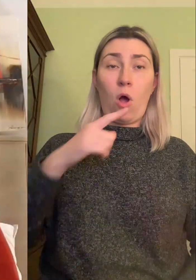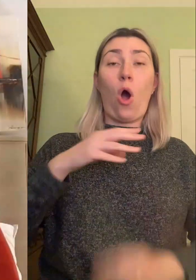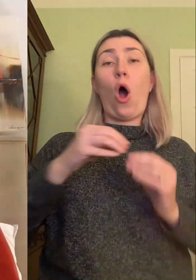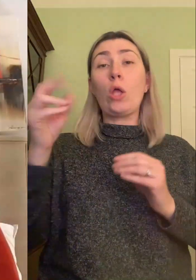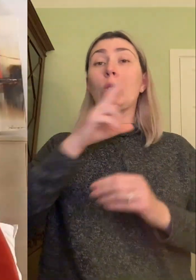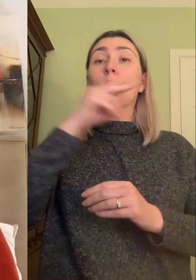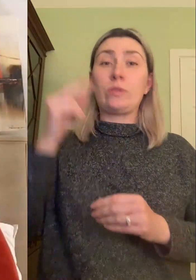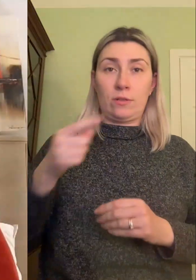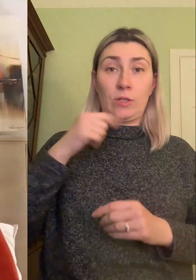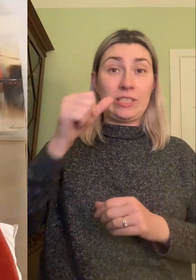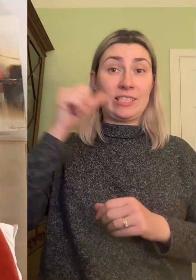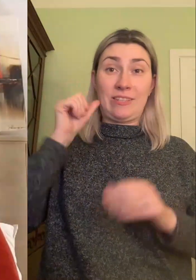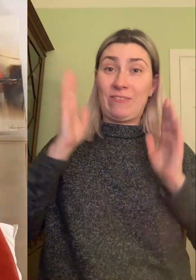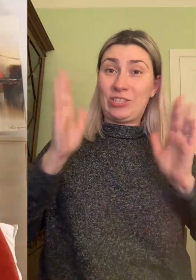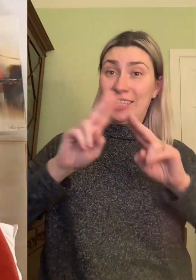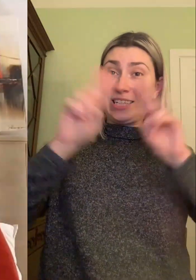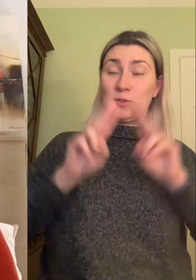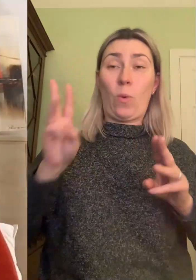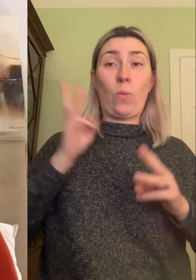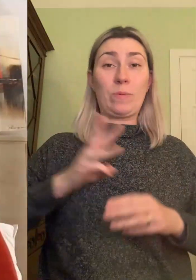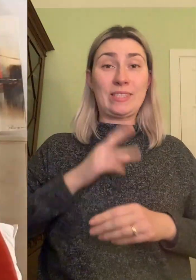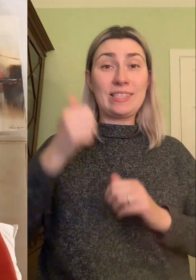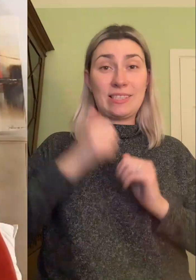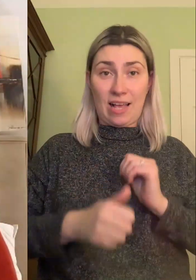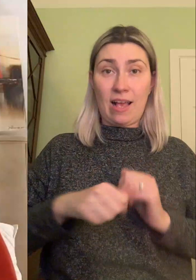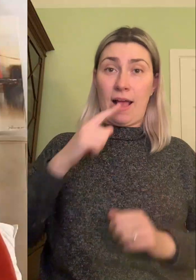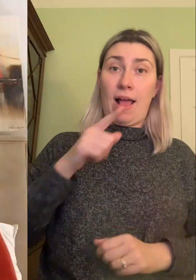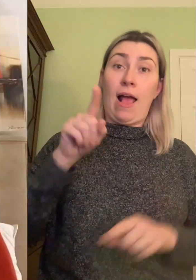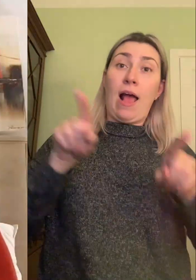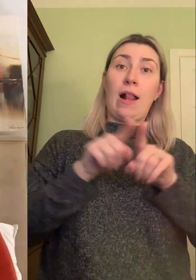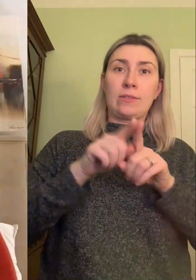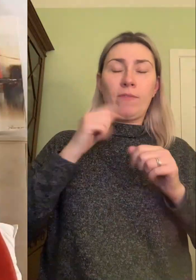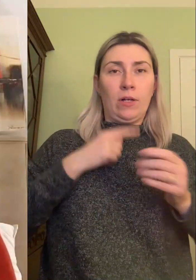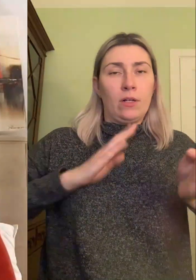In other news, yesterday was International Women's Day. That's also why I was quite busy.